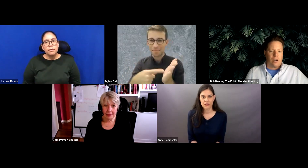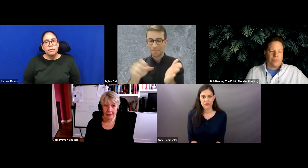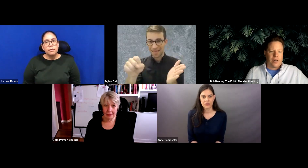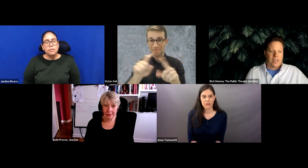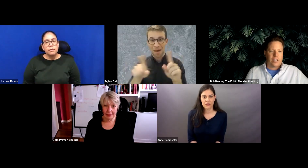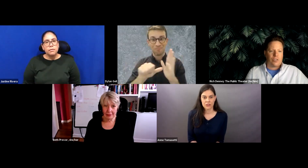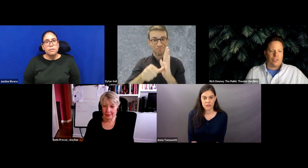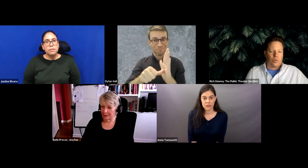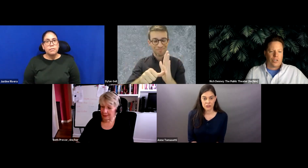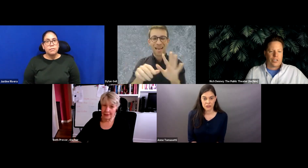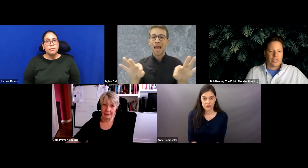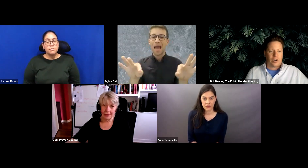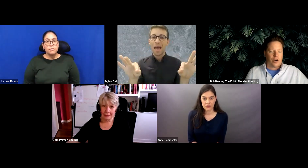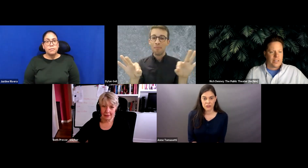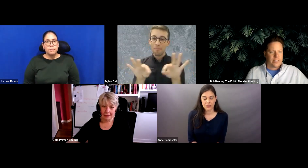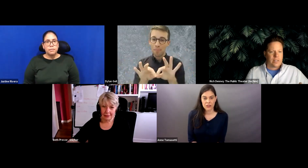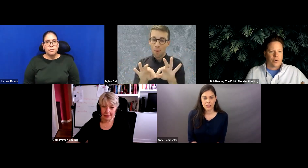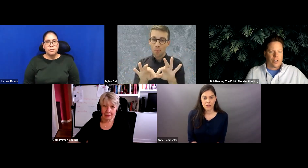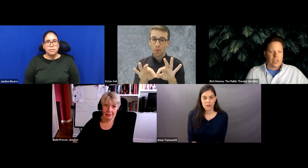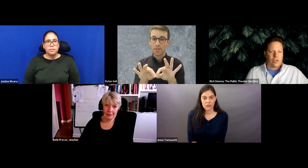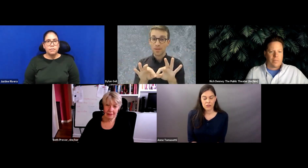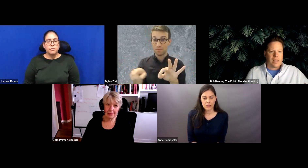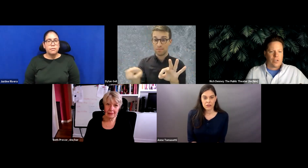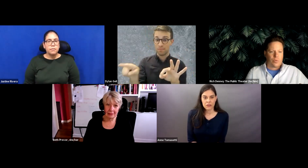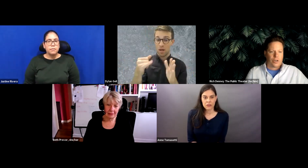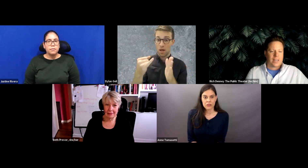offering your artists that are working on making your work